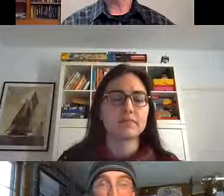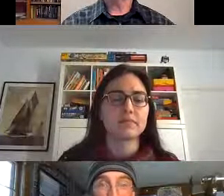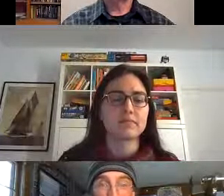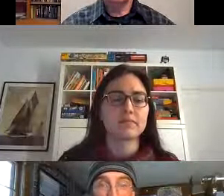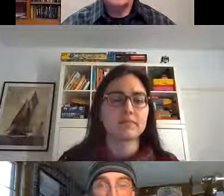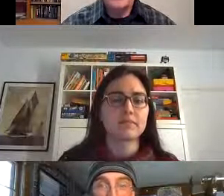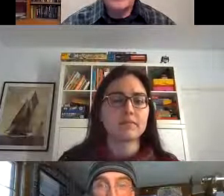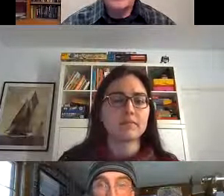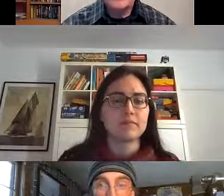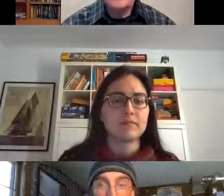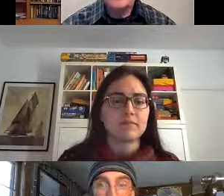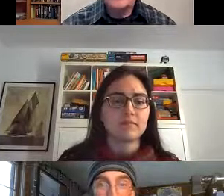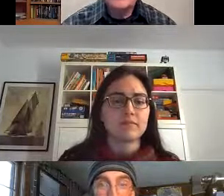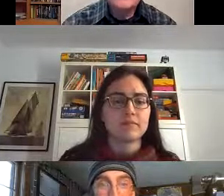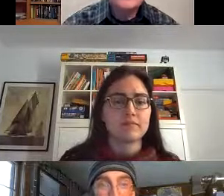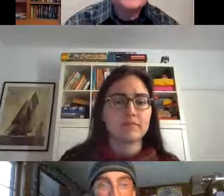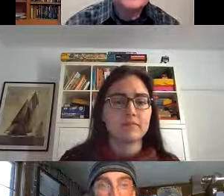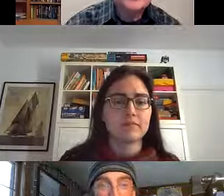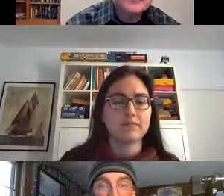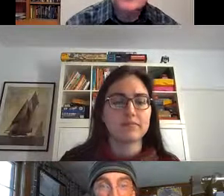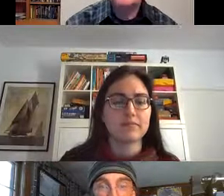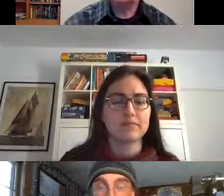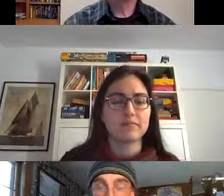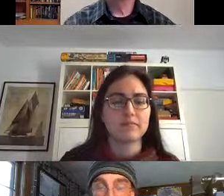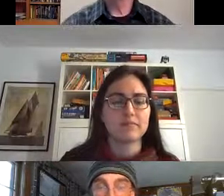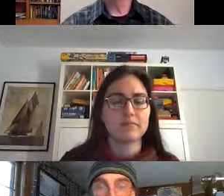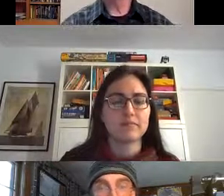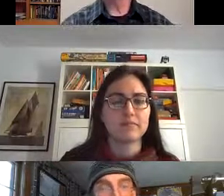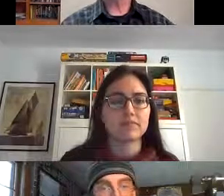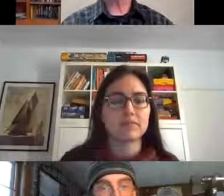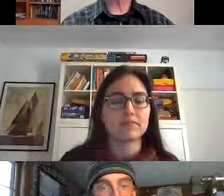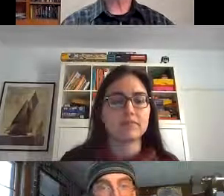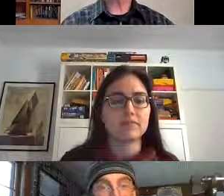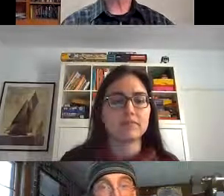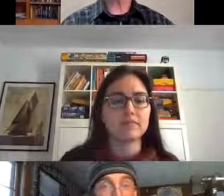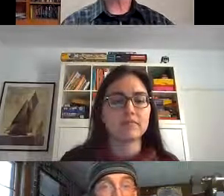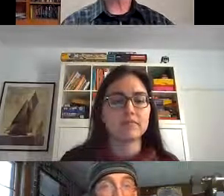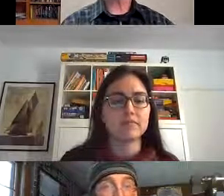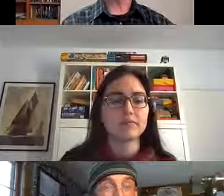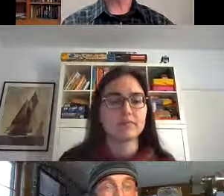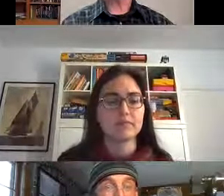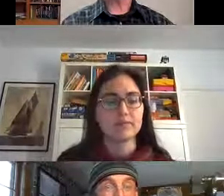So I realized, when I did not have the um the full story from Freeman Colby,